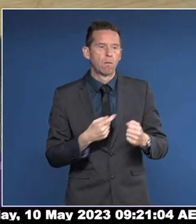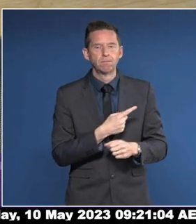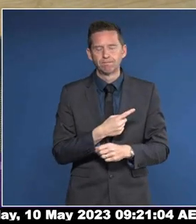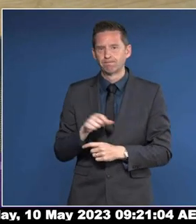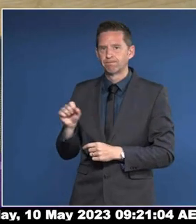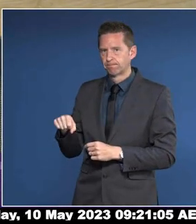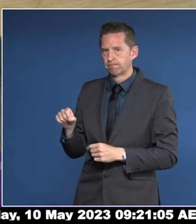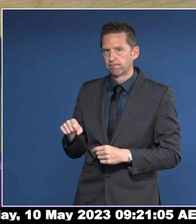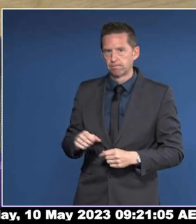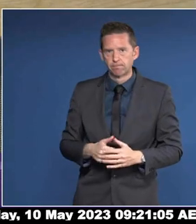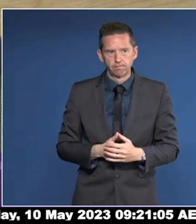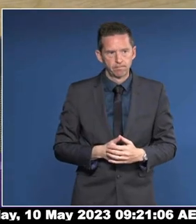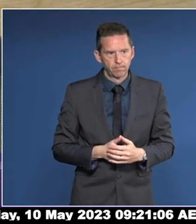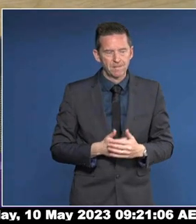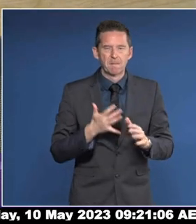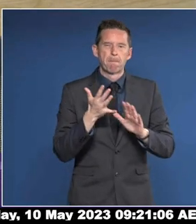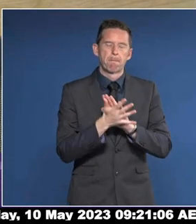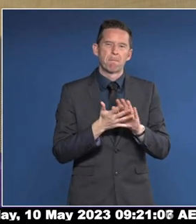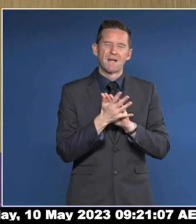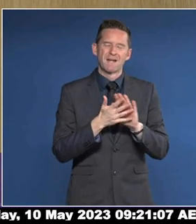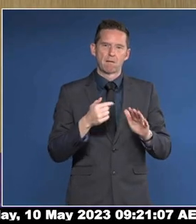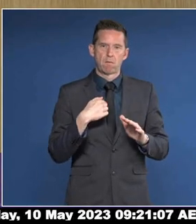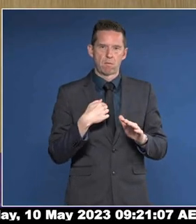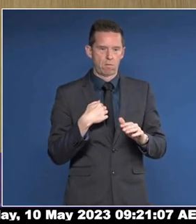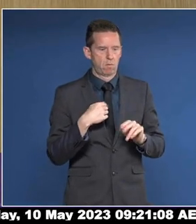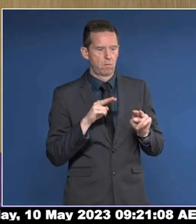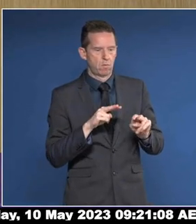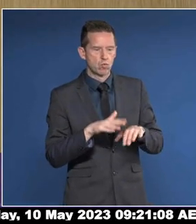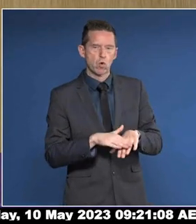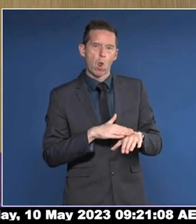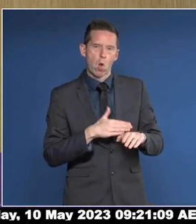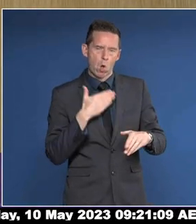So we would take the slow thinking to step through the processes to